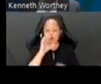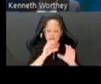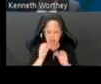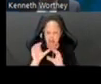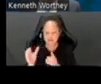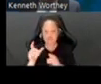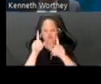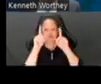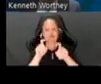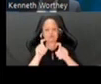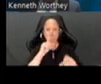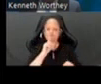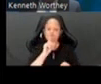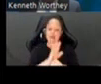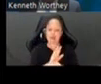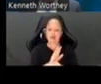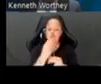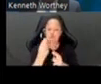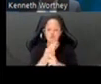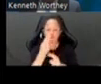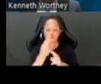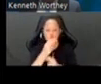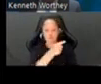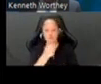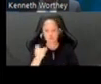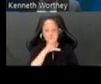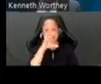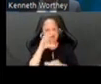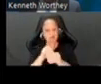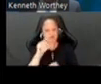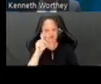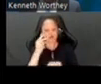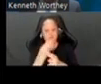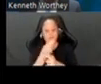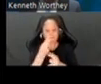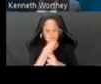on actual users, including those with disabilities. And it can be customized to meet the needs